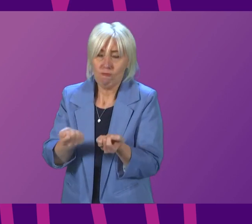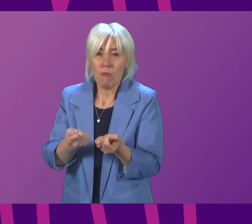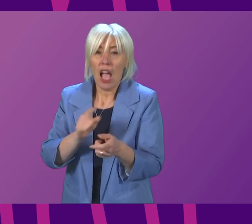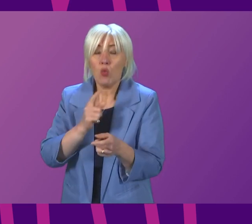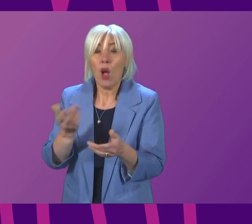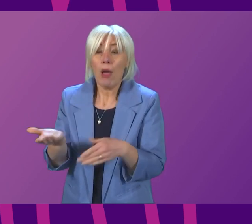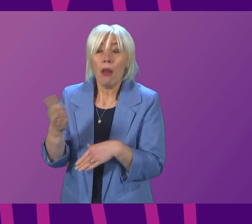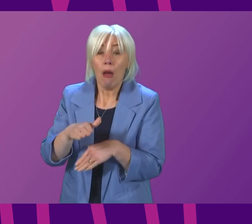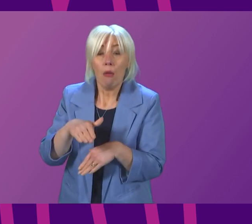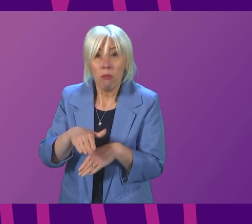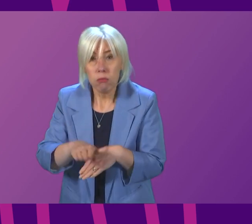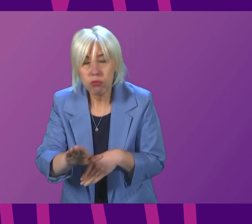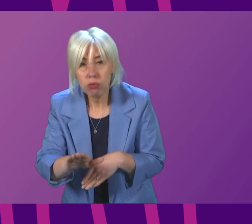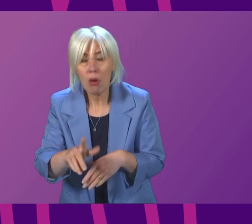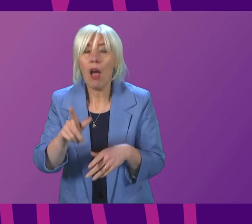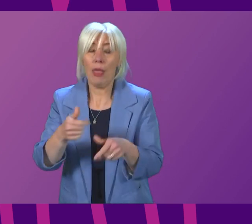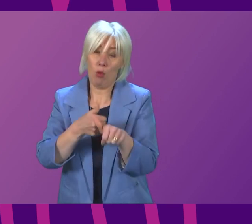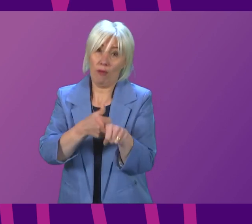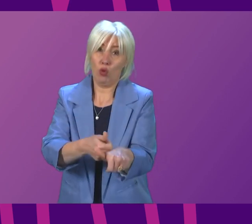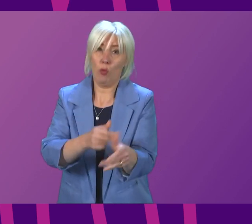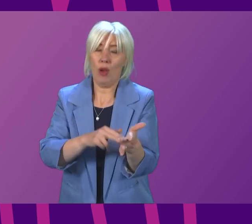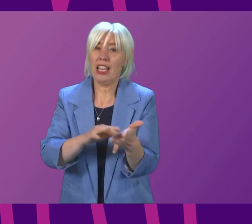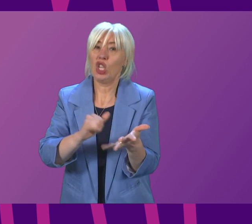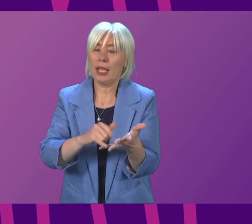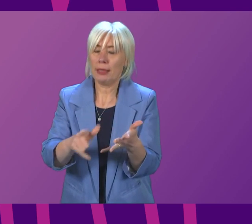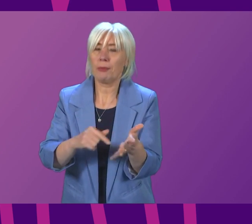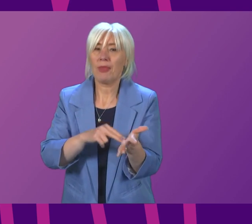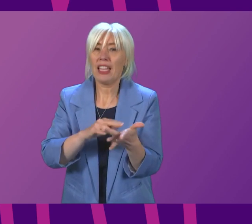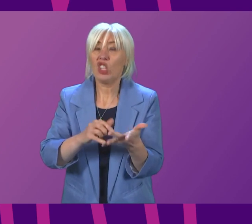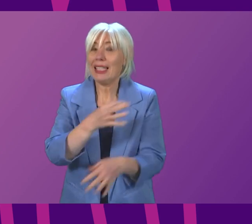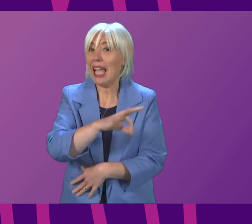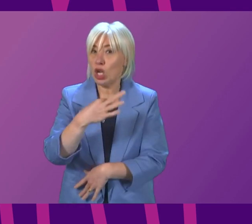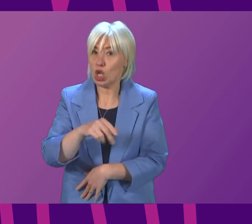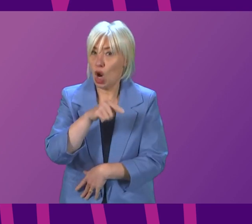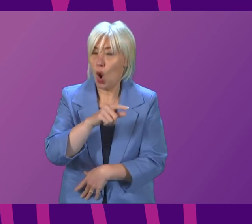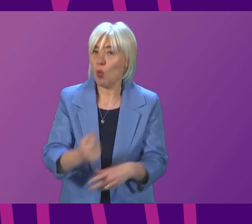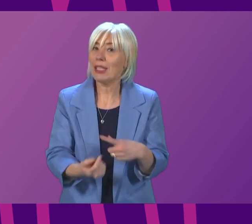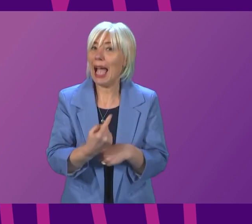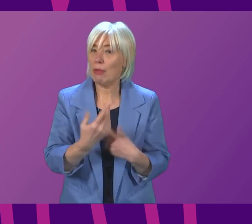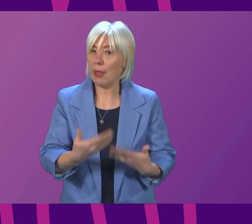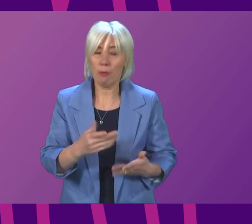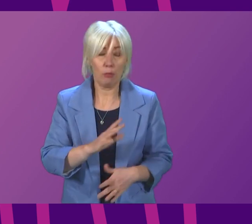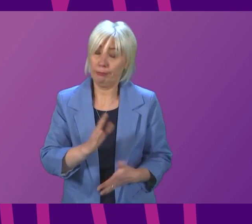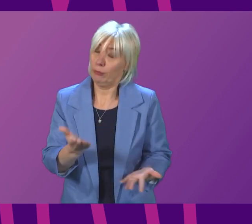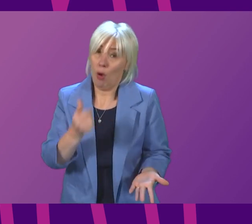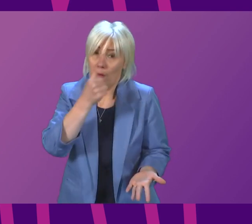On the step that has been taken in NHS Lanarkshire, of course nobody wants any health board to